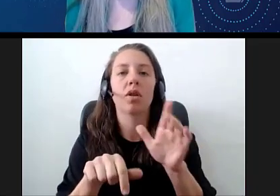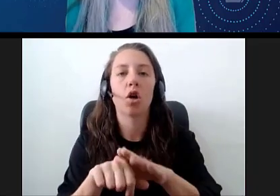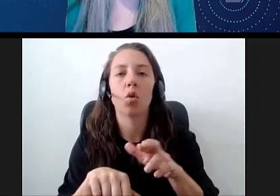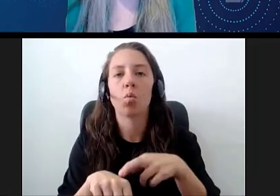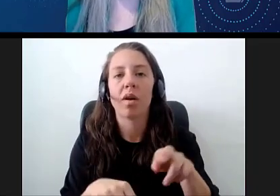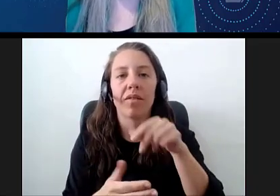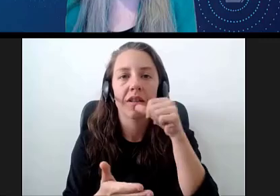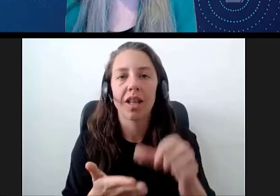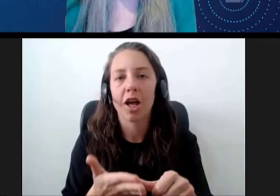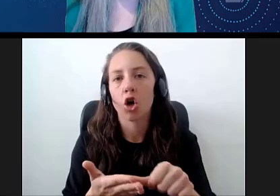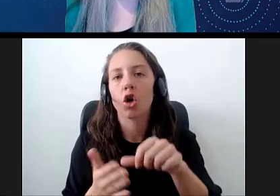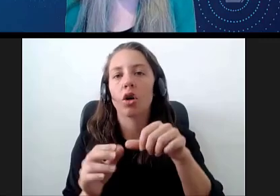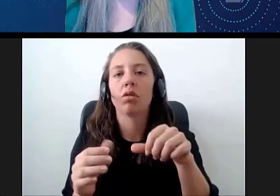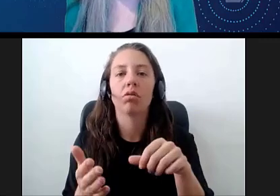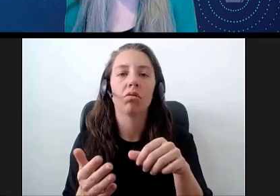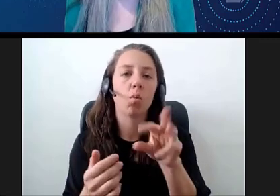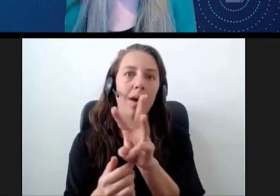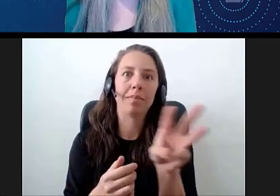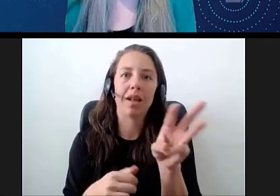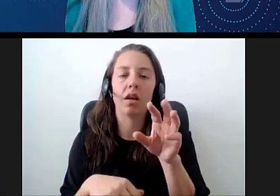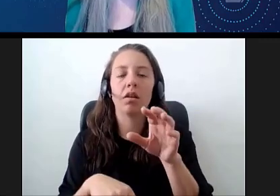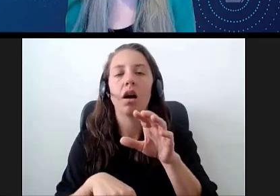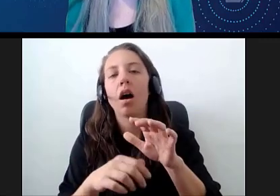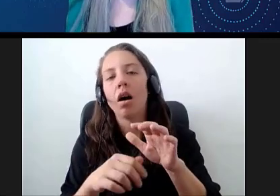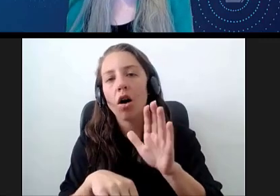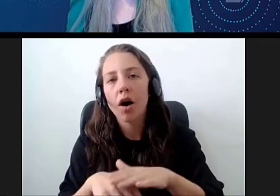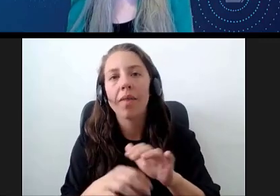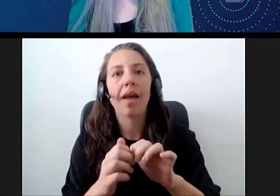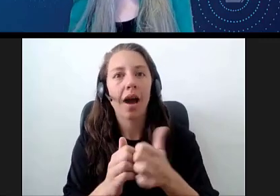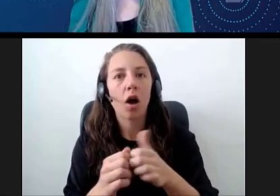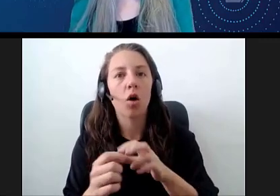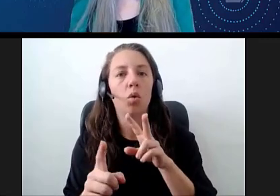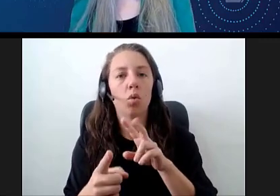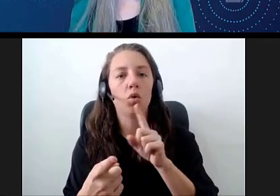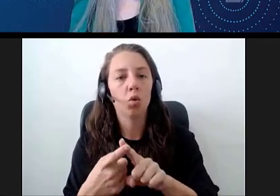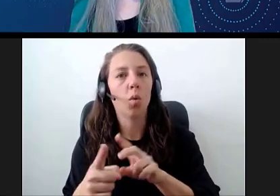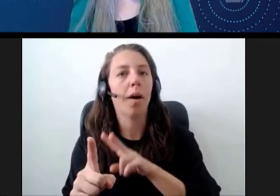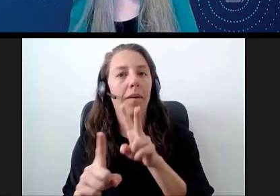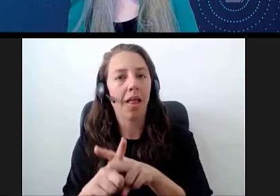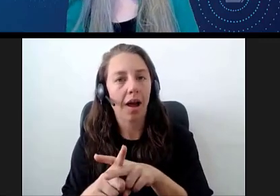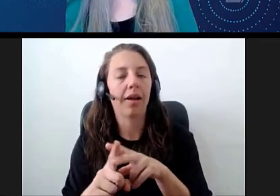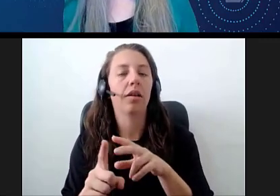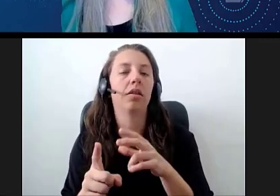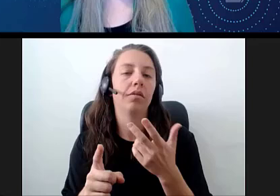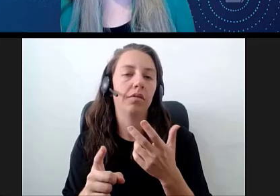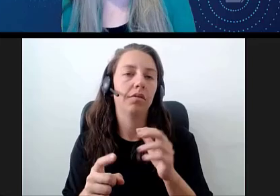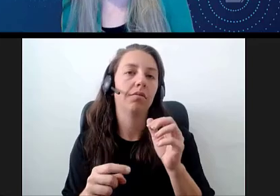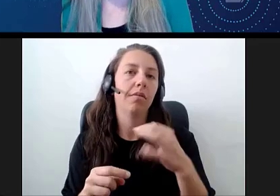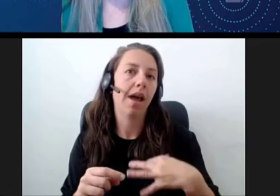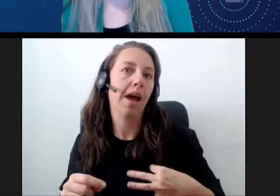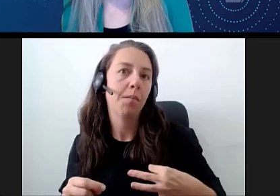How to Apply Application Guide this Fall. Cynthia Dwyer Great. These details are very helpful. We'll be watching for those updated posts